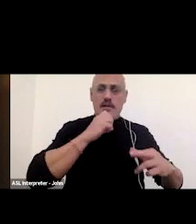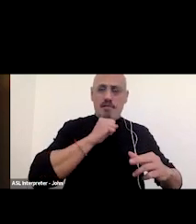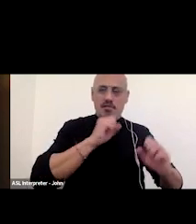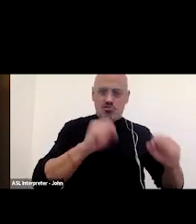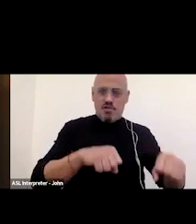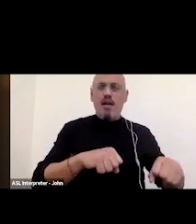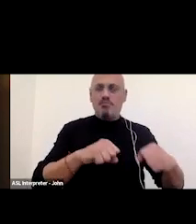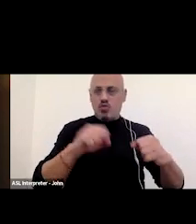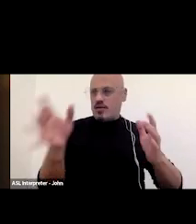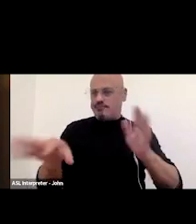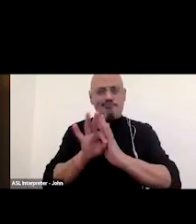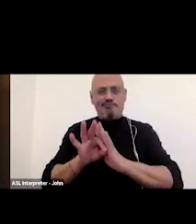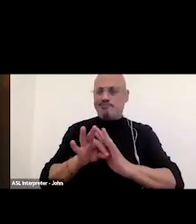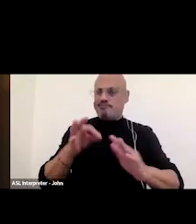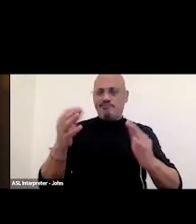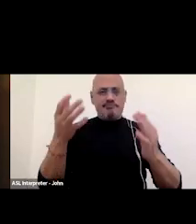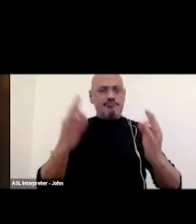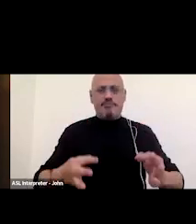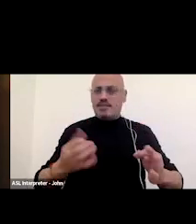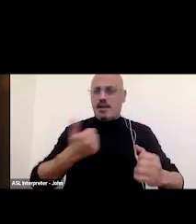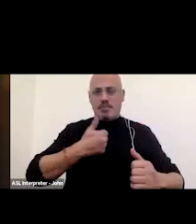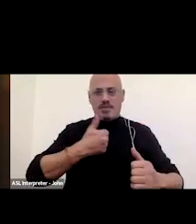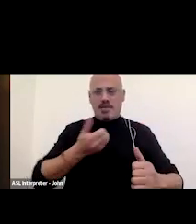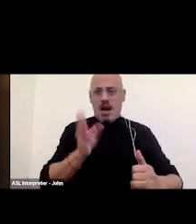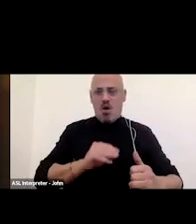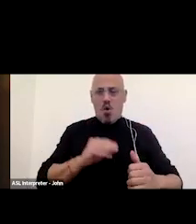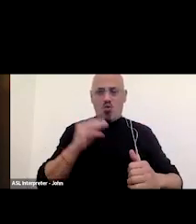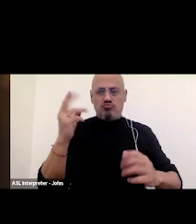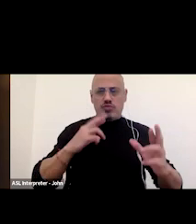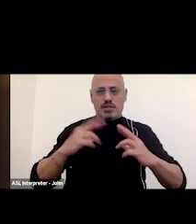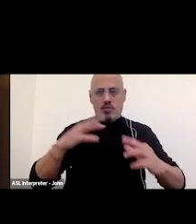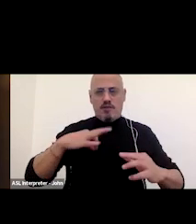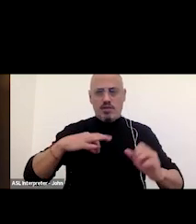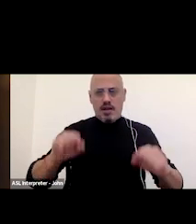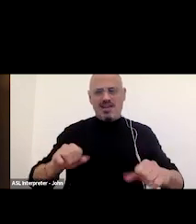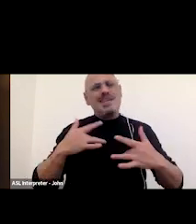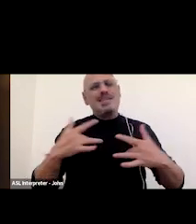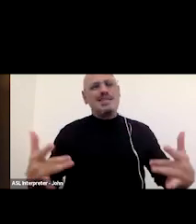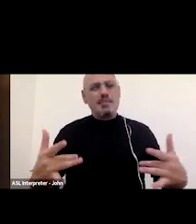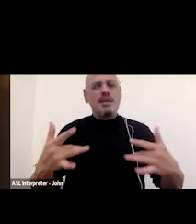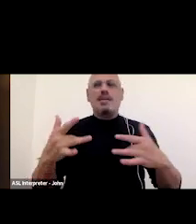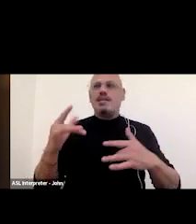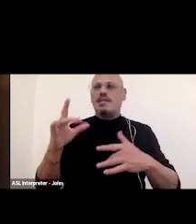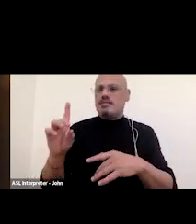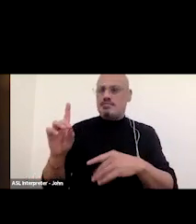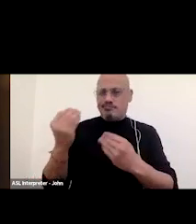and start receiving your own retirement benefits then. But generally, SSA will just give you one,